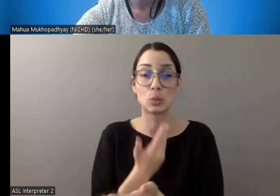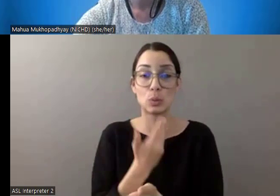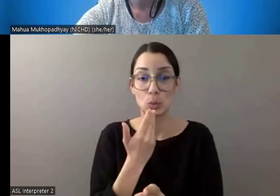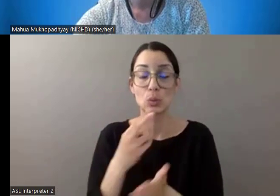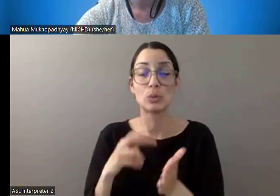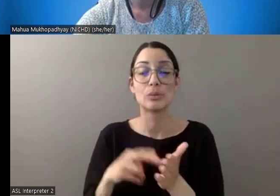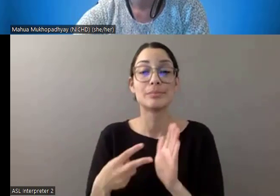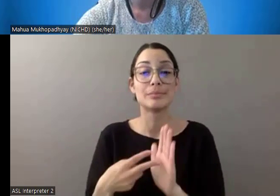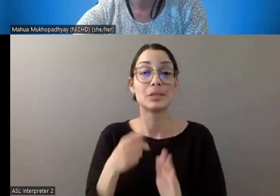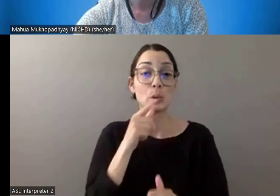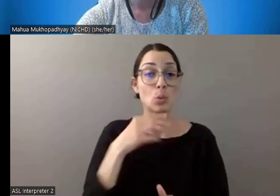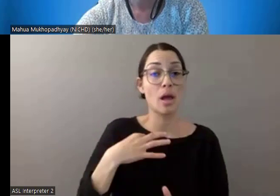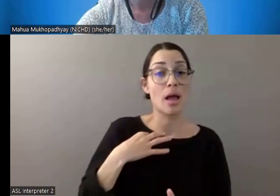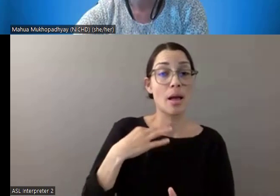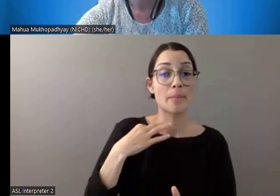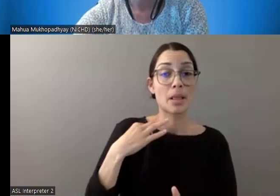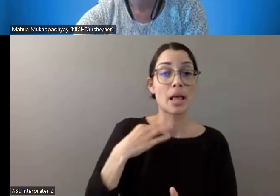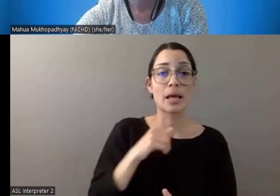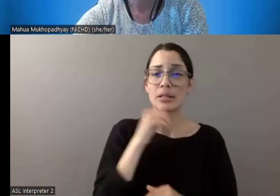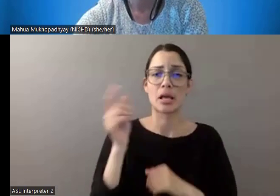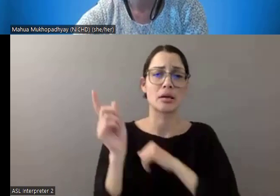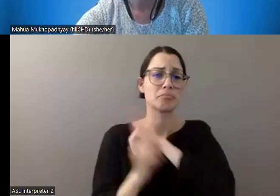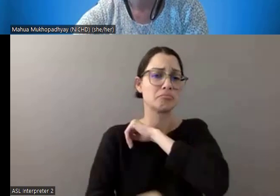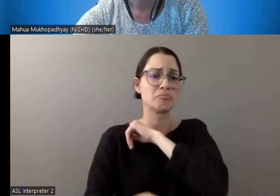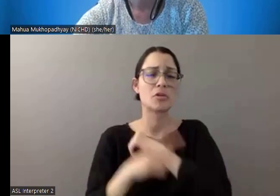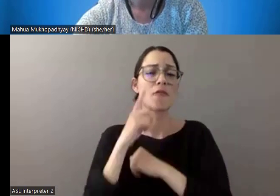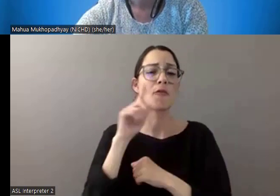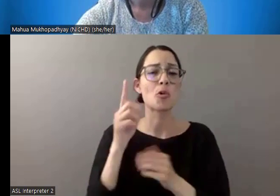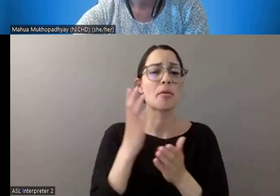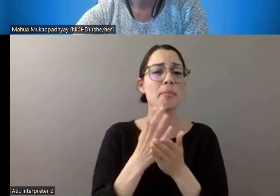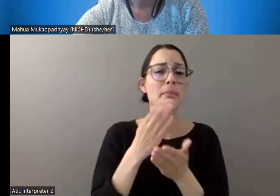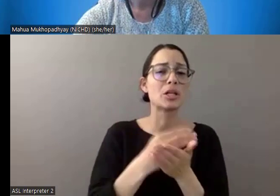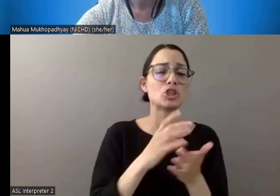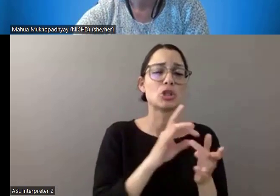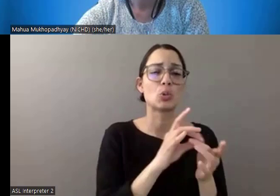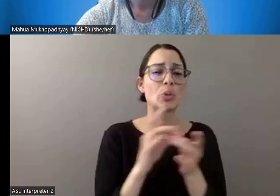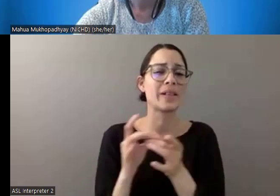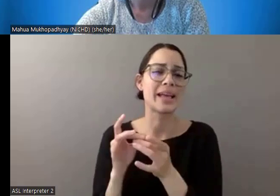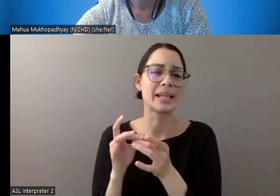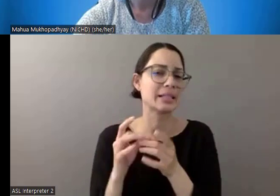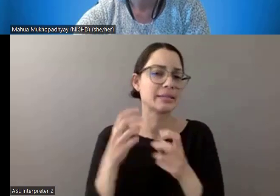for any budget related issues. And, yeah, I will provide a link in the chat.